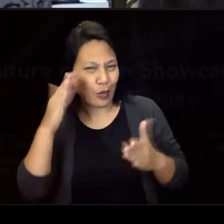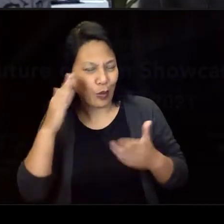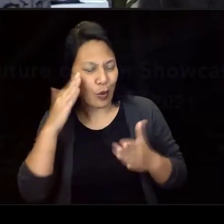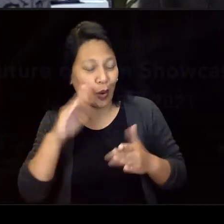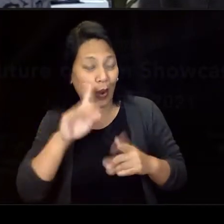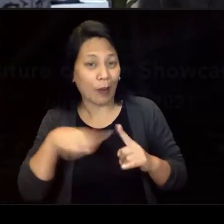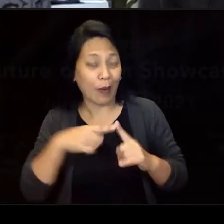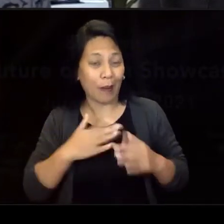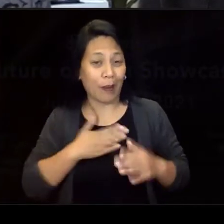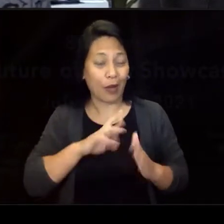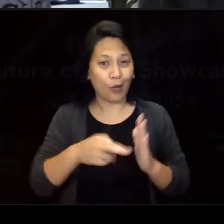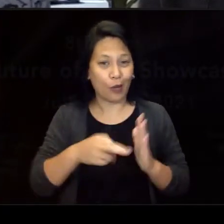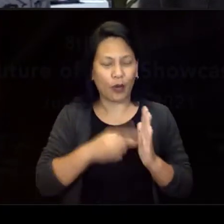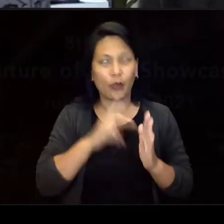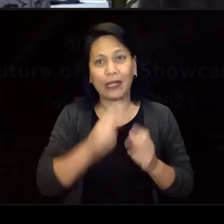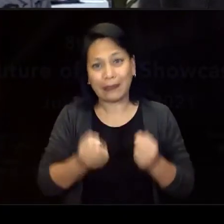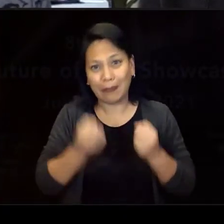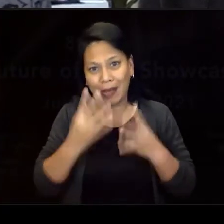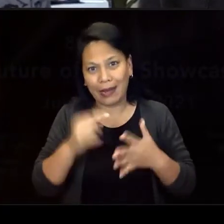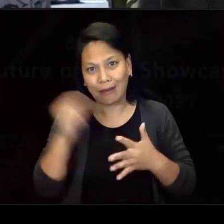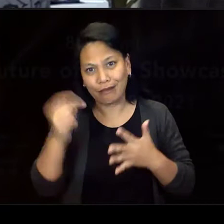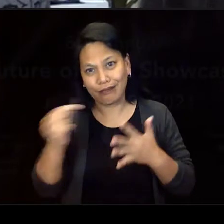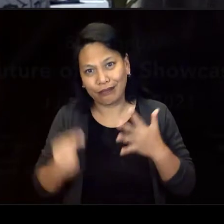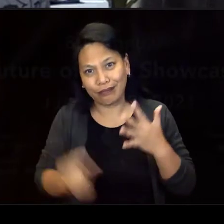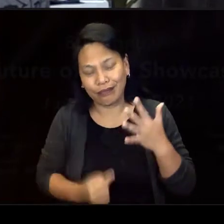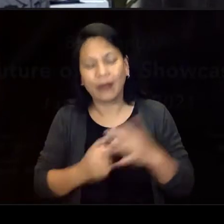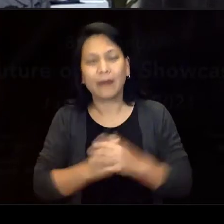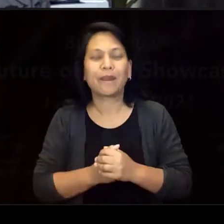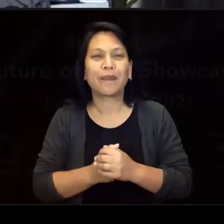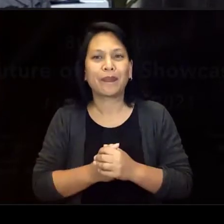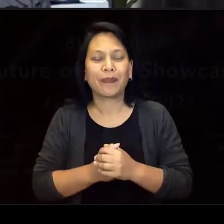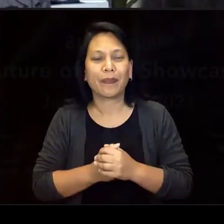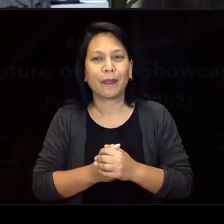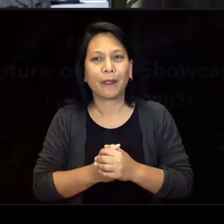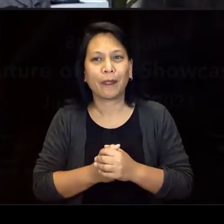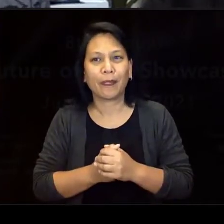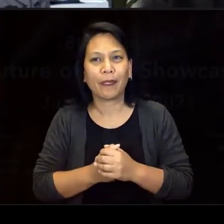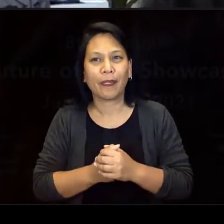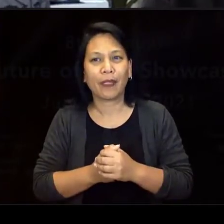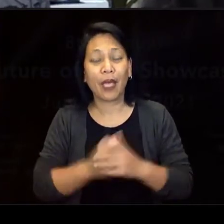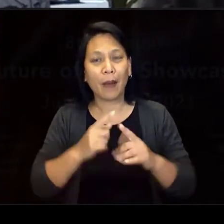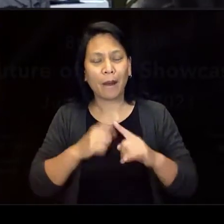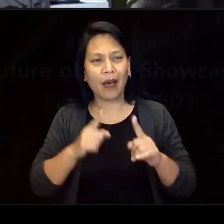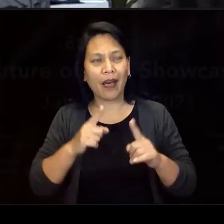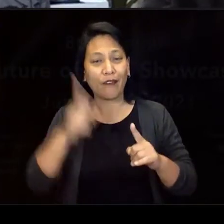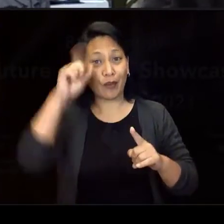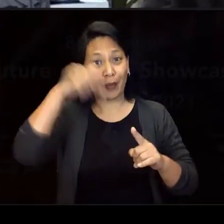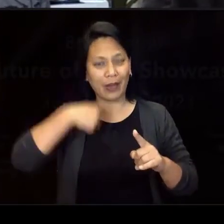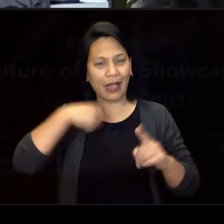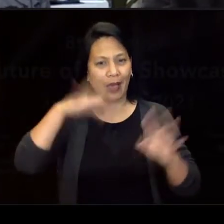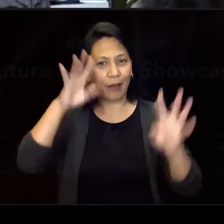anyway, there's so much to talk about, but coming from it from a choreographer's point of view, from a dancer and